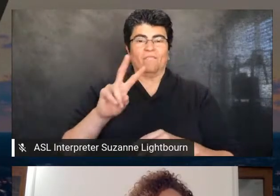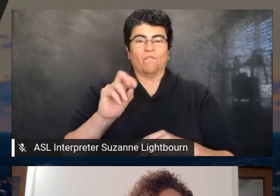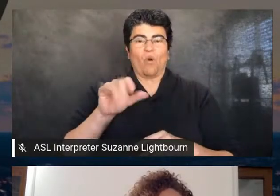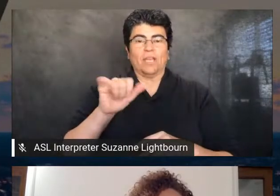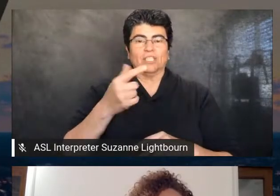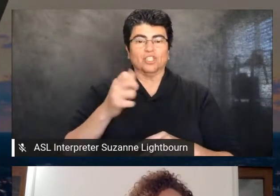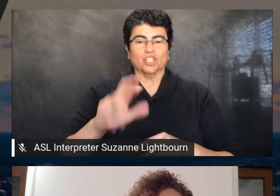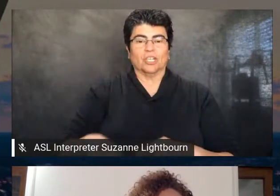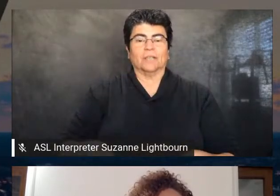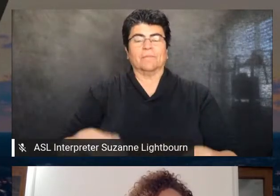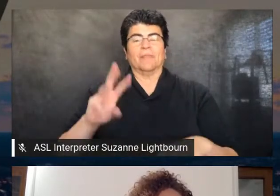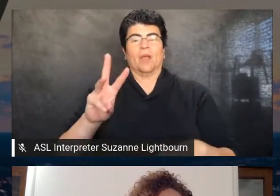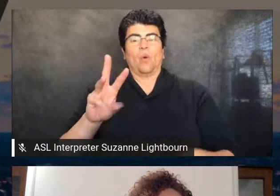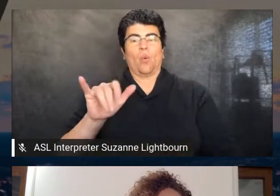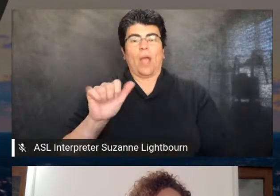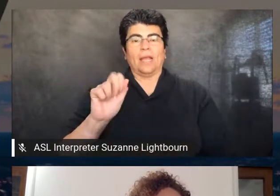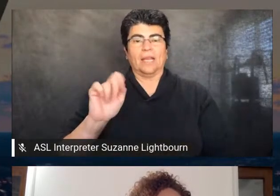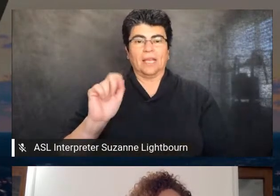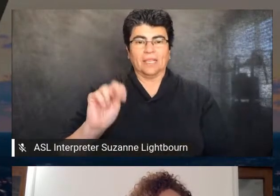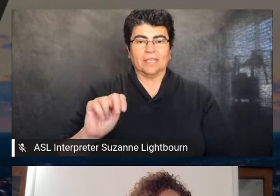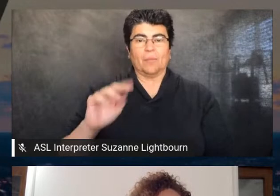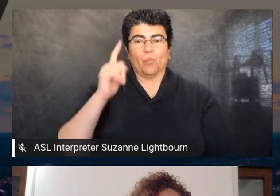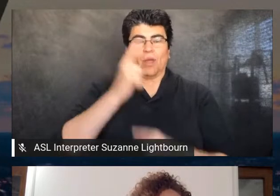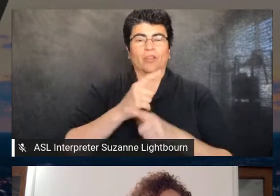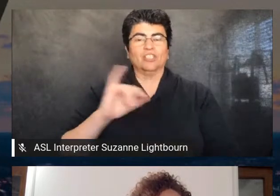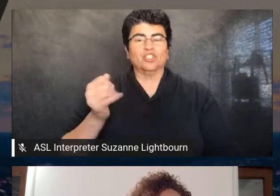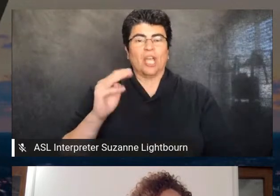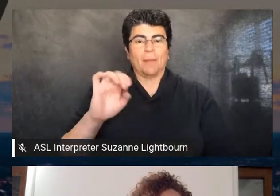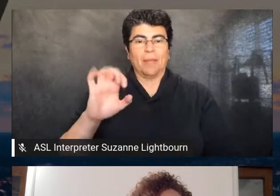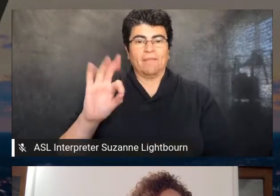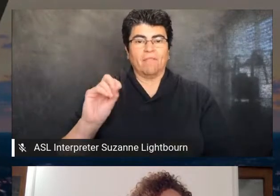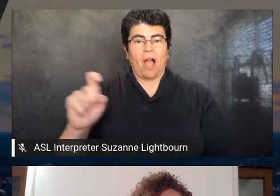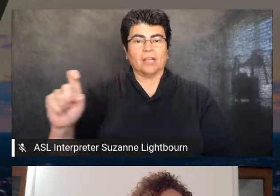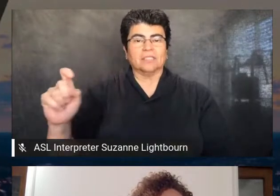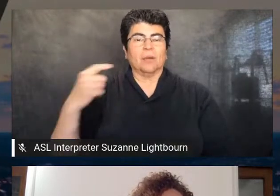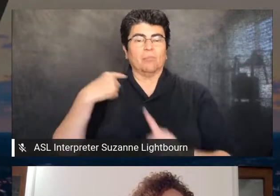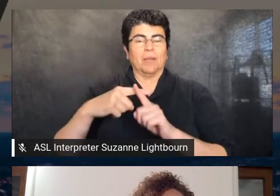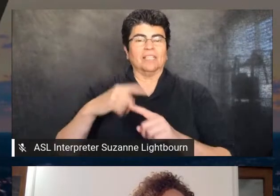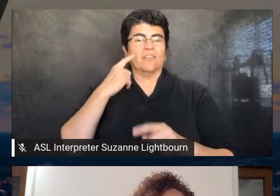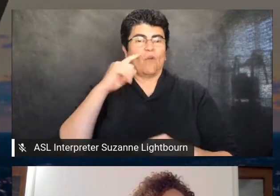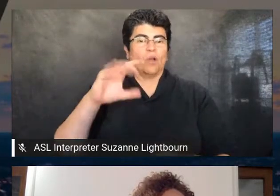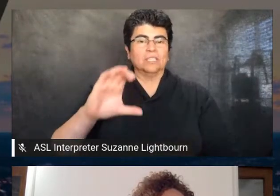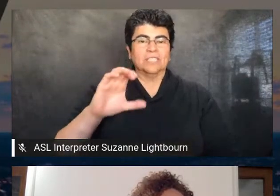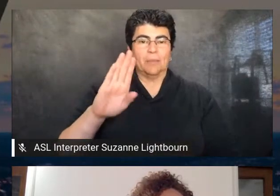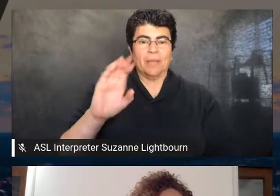"The Wayans Brothers," "Jamie Foxx Show," along with pilots for CBS, NBC and ABC,